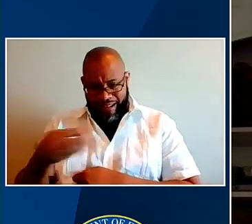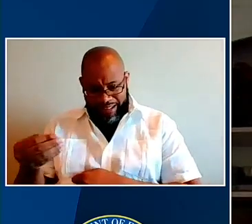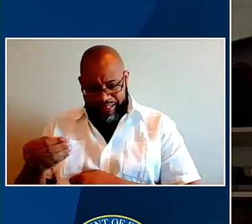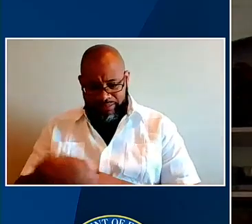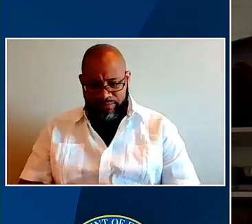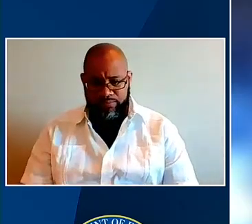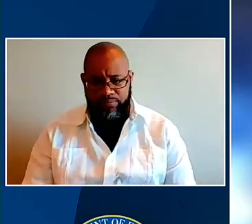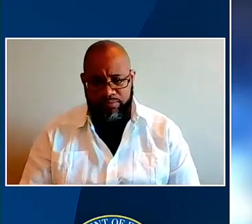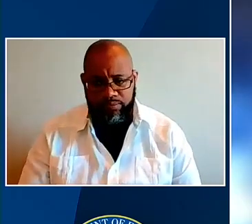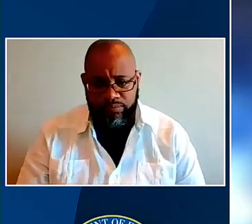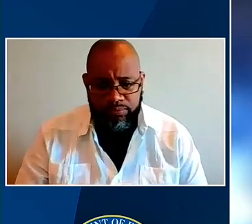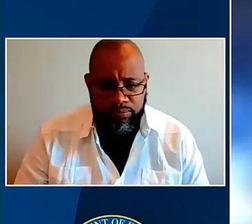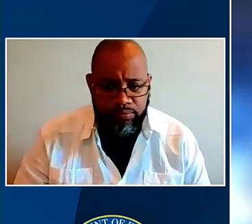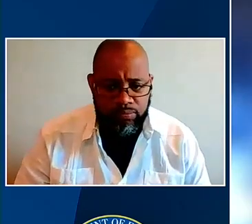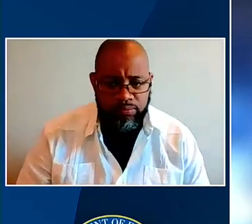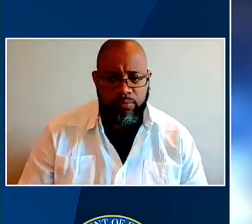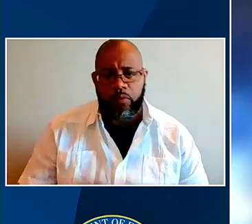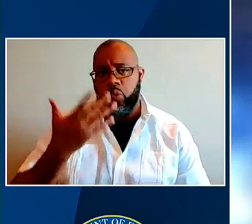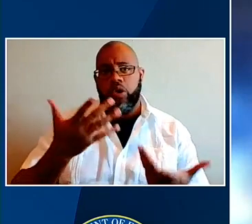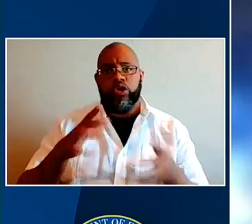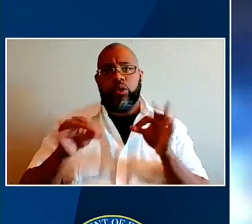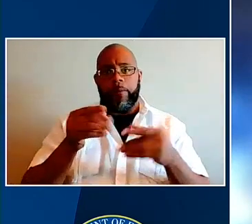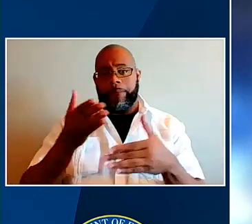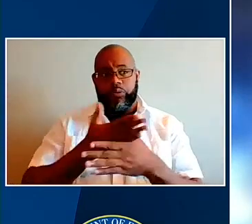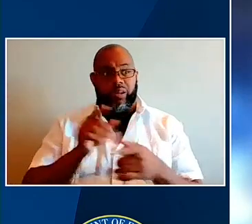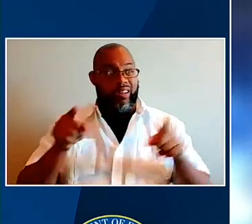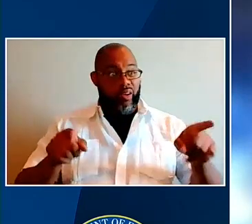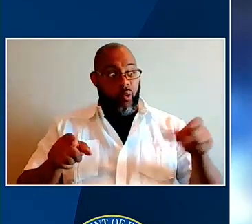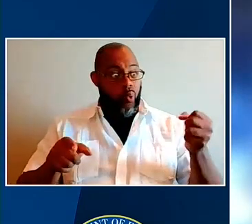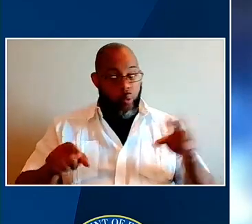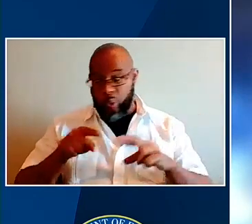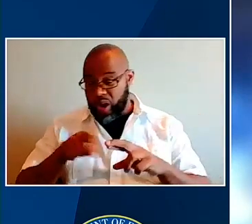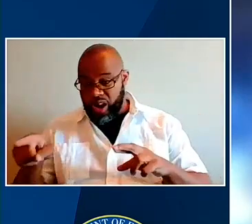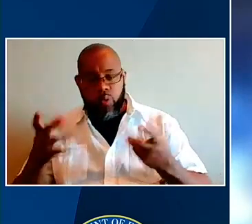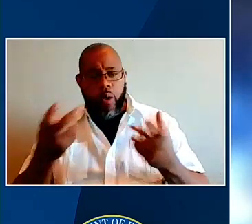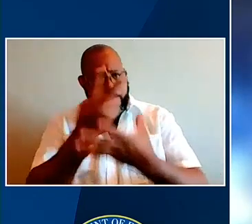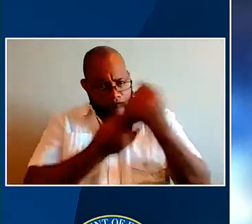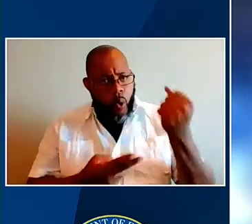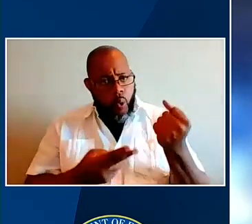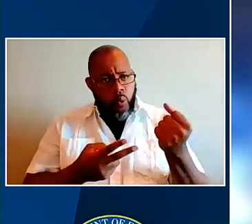Right, because you don't want a choice between one or the other. You want both as you clarify in this